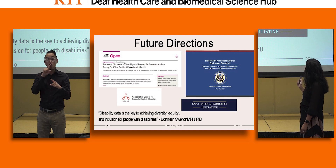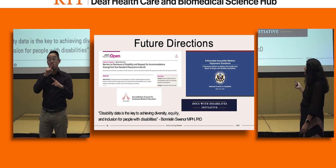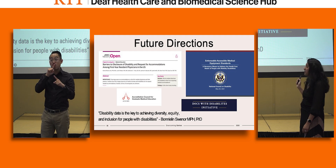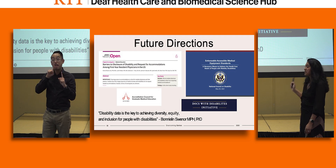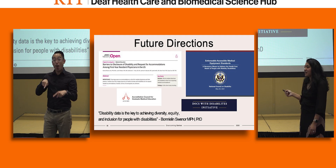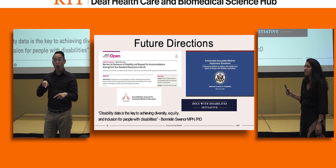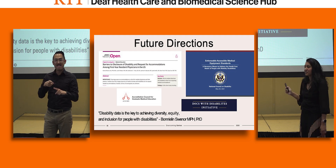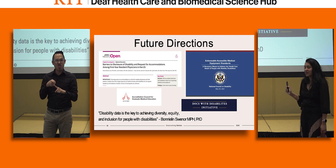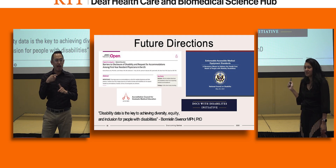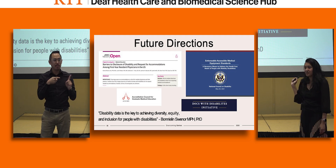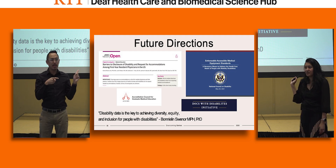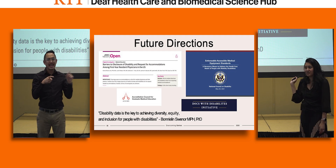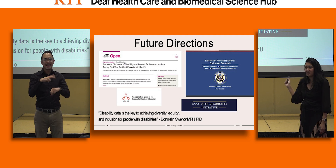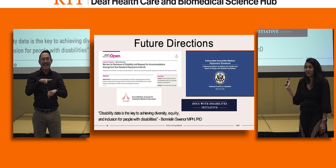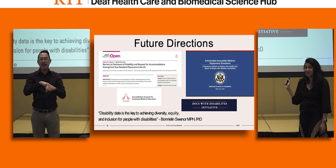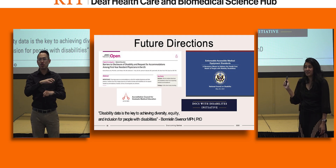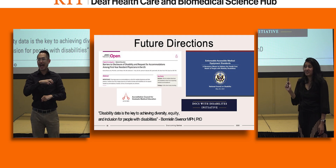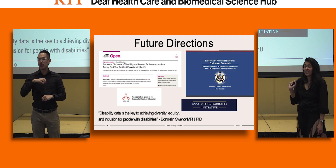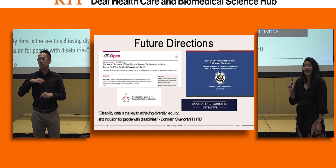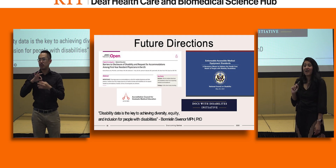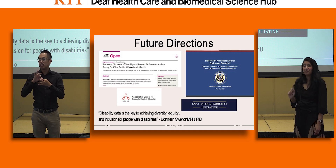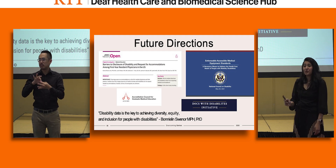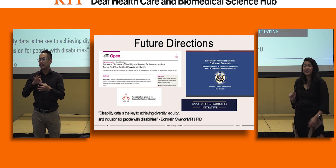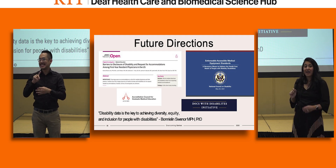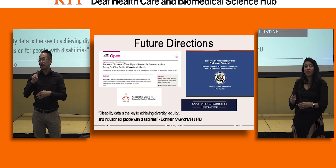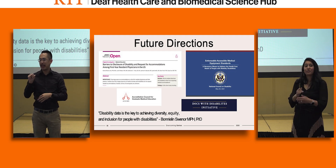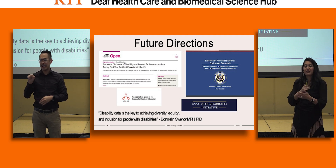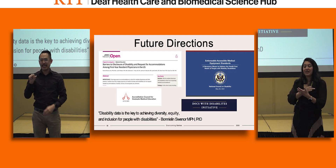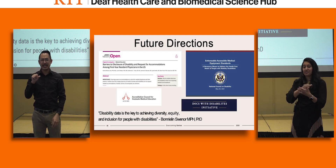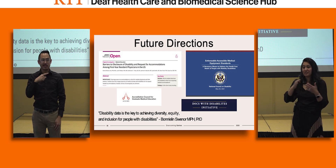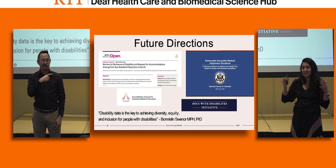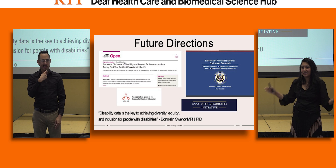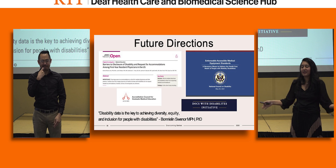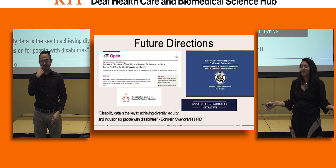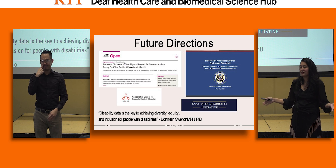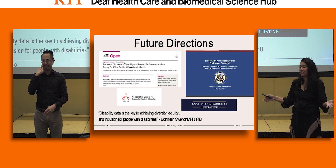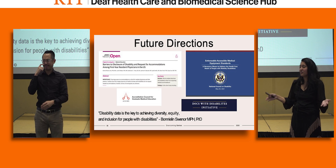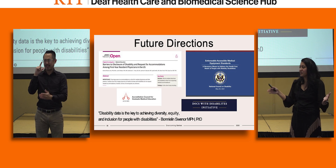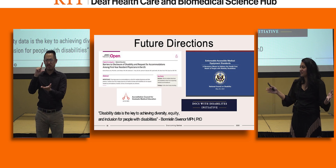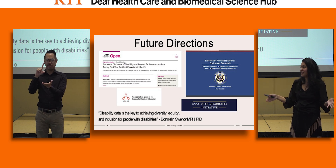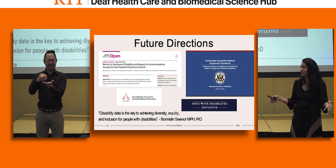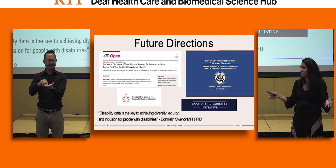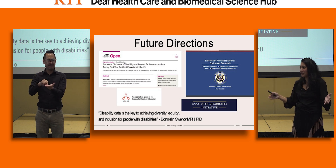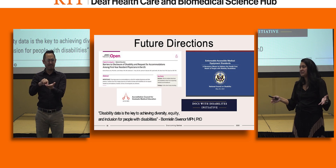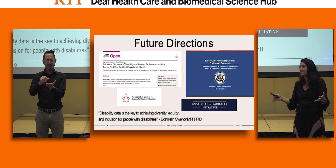from the National Council on Disability that put out-- actually, laid out in almost 100 pages,